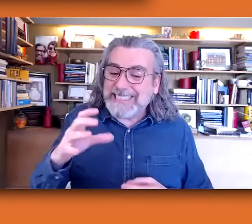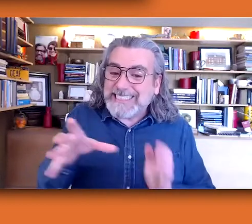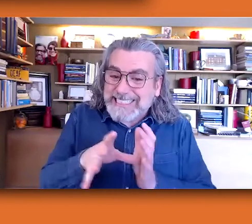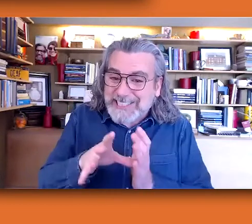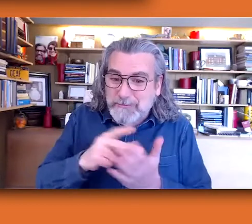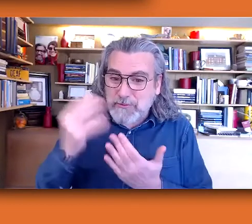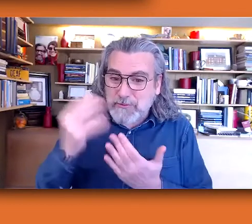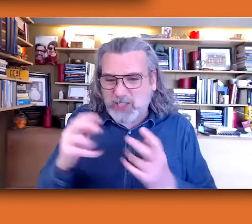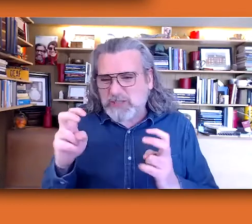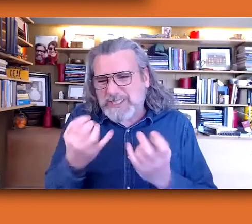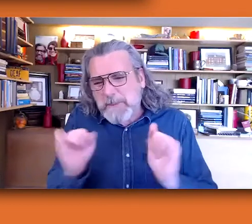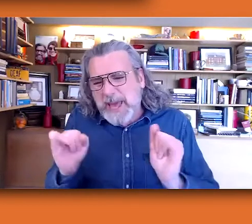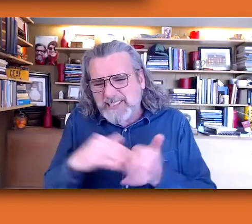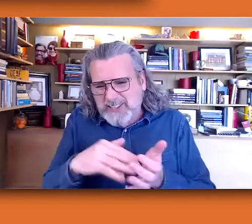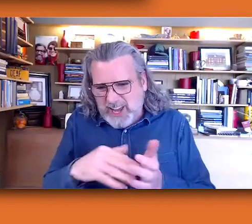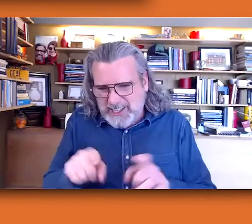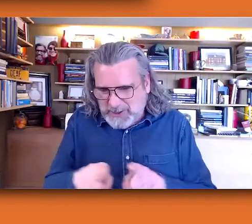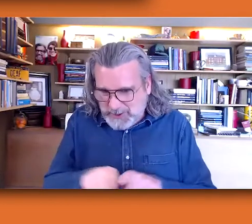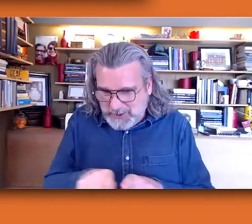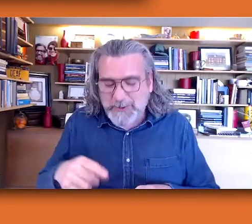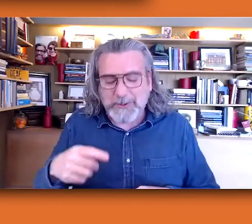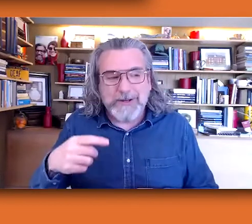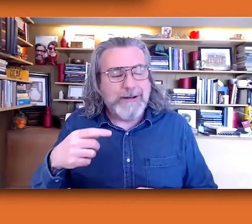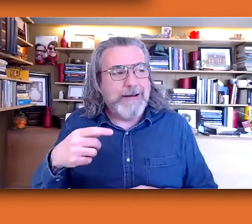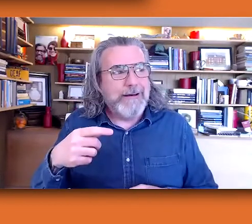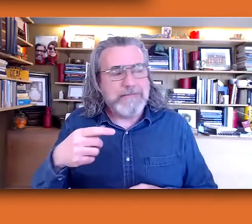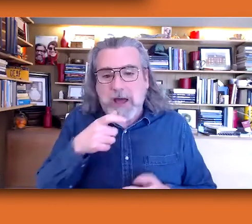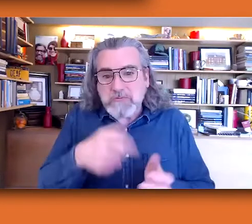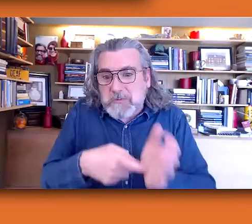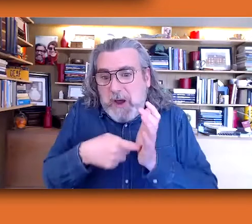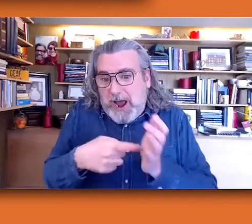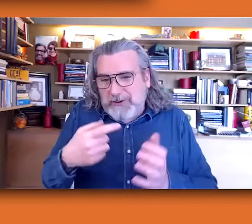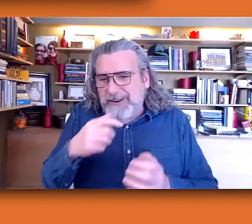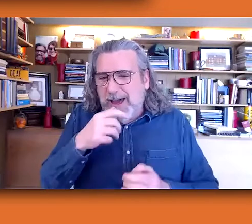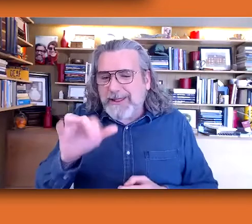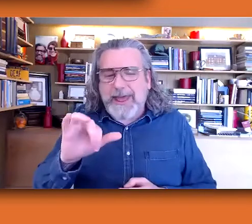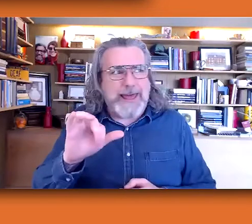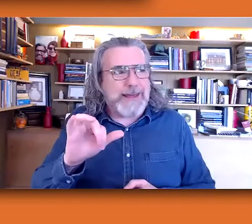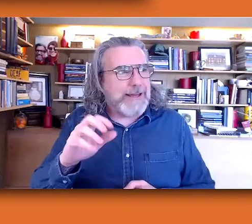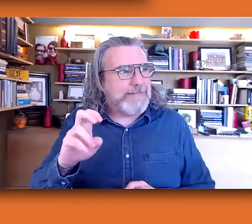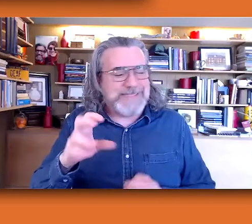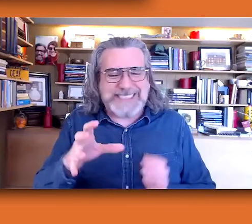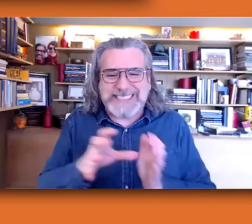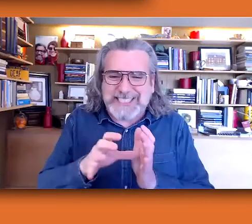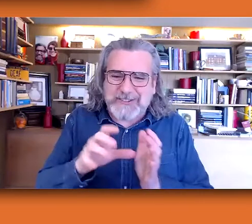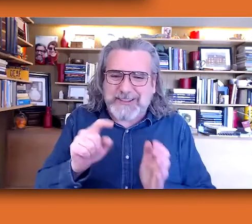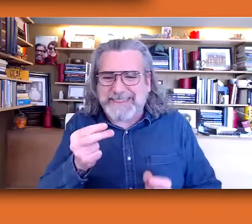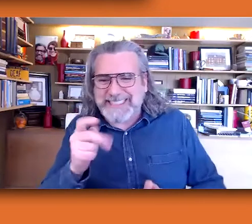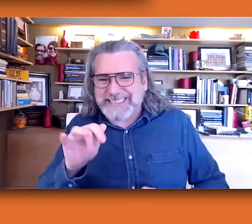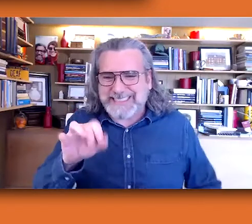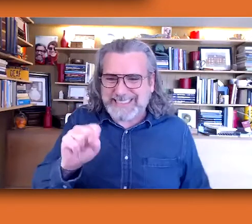And then, for my senior project, I also did an Independent Study that was related to research, and it wasn't required.